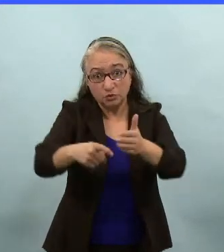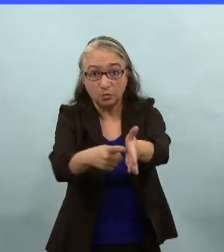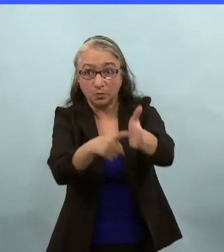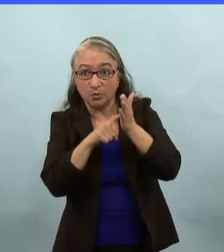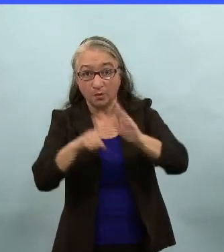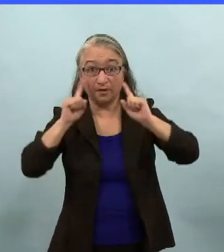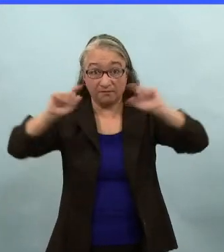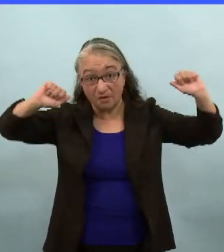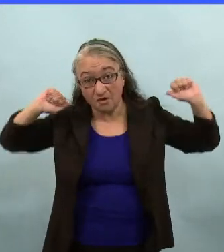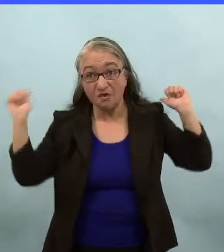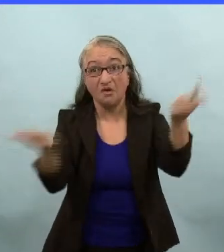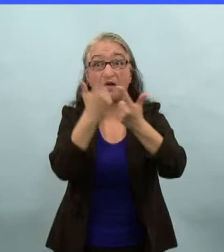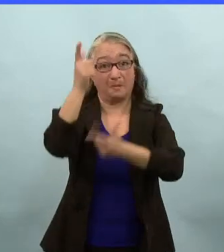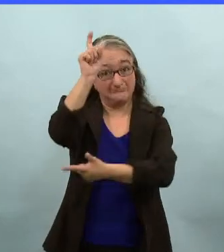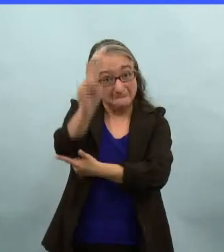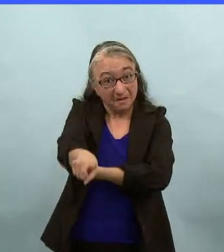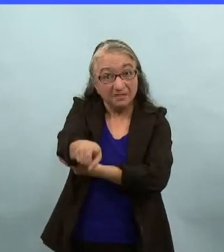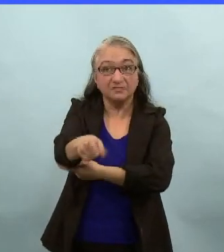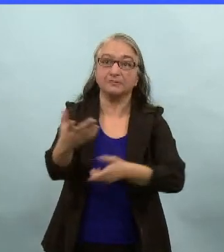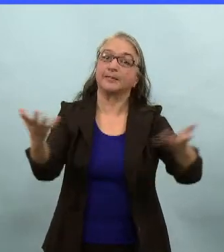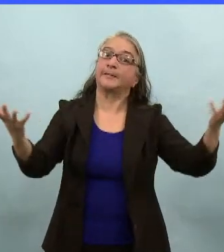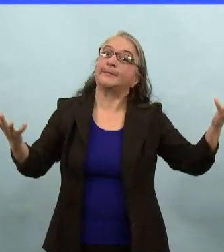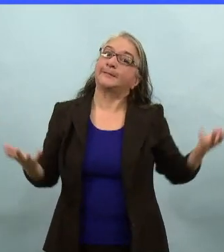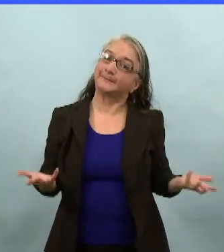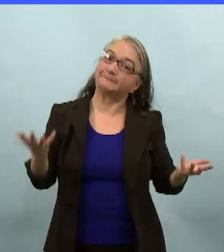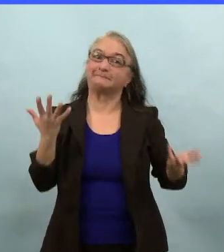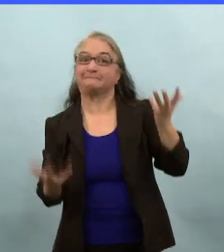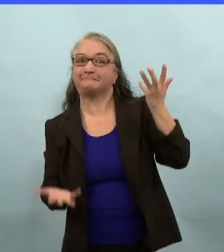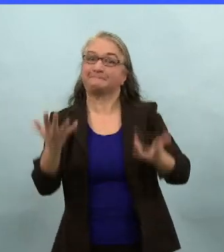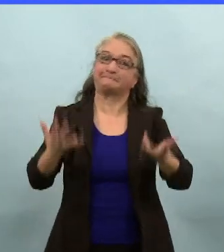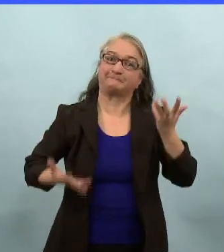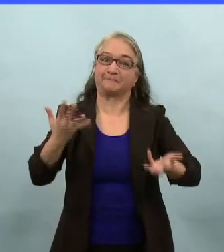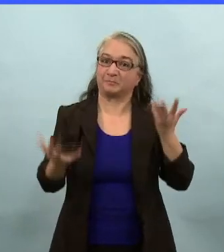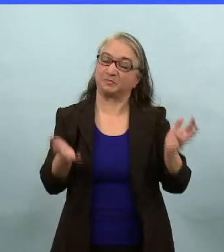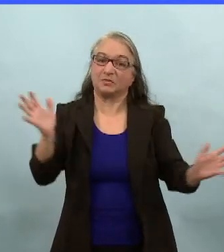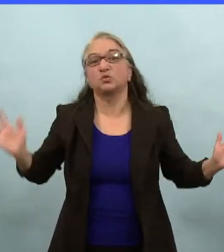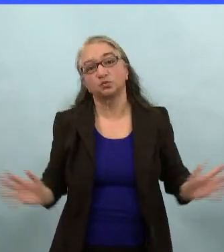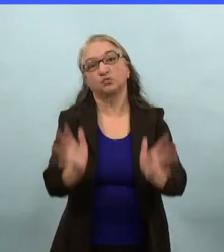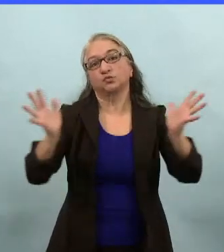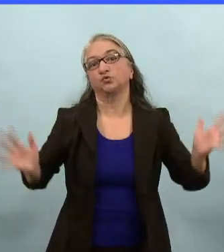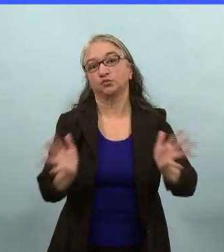manitobans as many canadians to get vaccinated as possible i think when you see the numbers